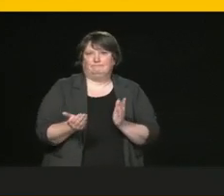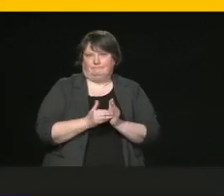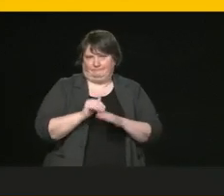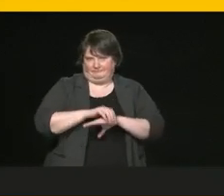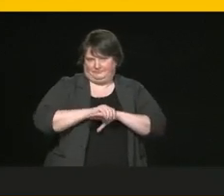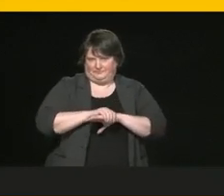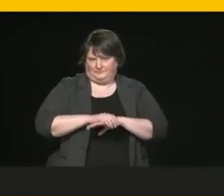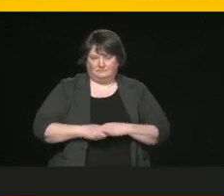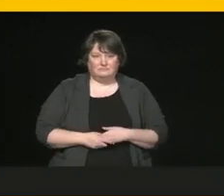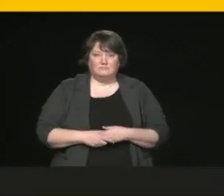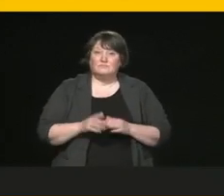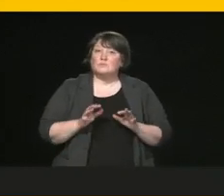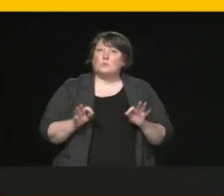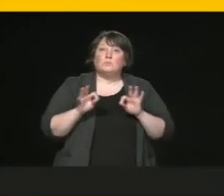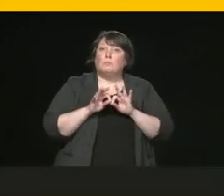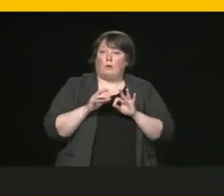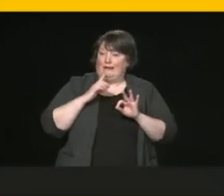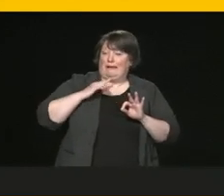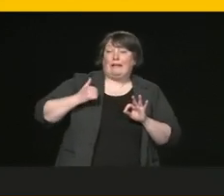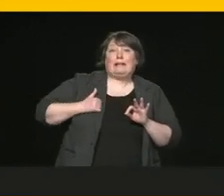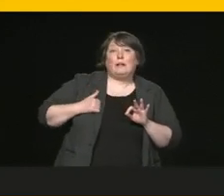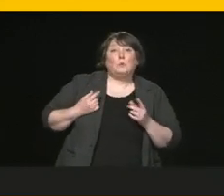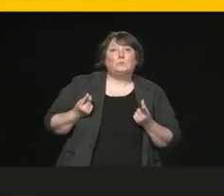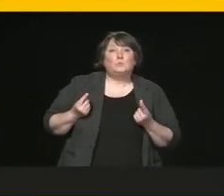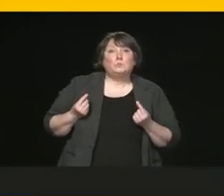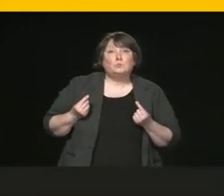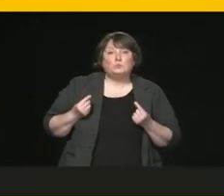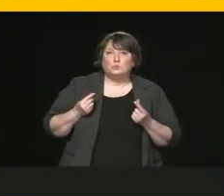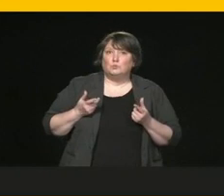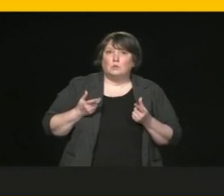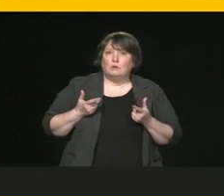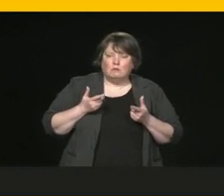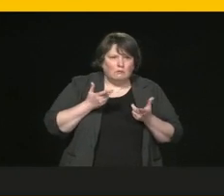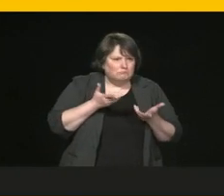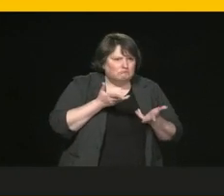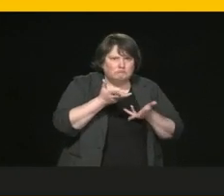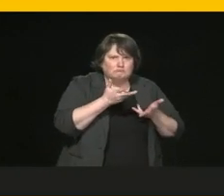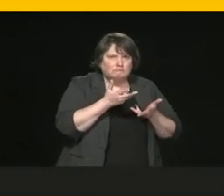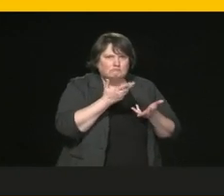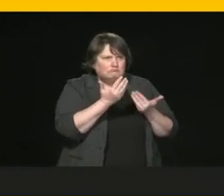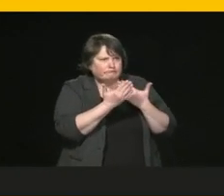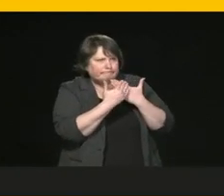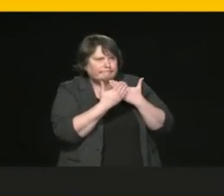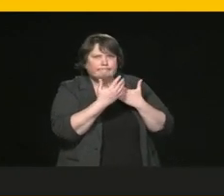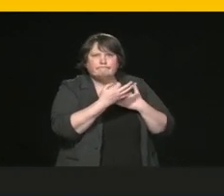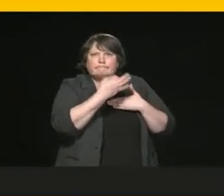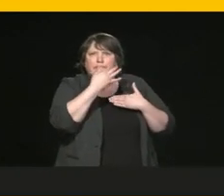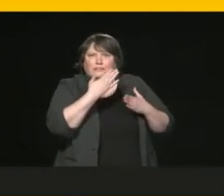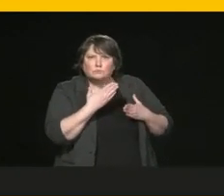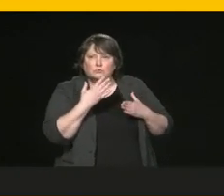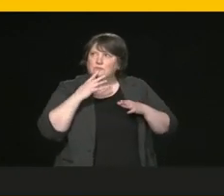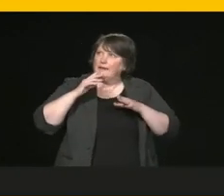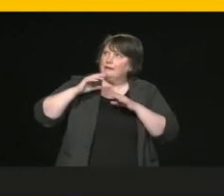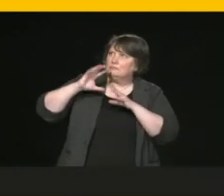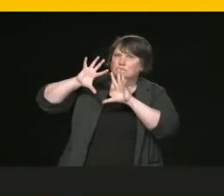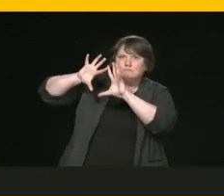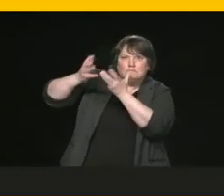Prime Minister Trudeau:s ONE OF THE THINGS THAT IS SO IMPORTANT FOR CANADA TO DO IS